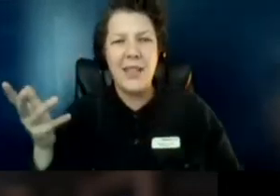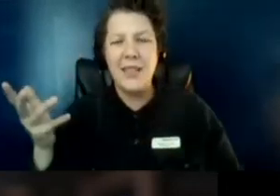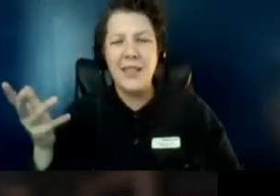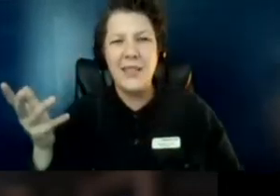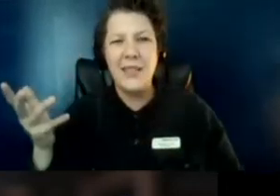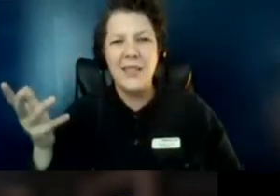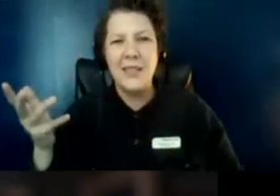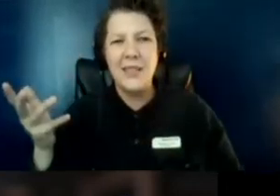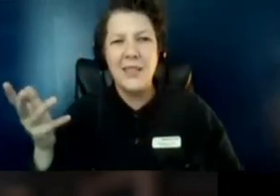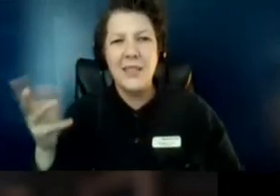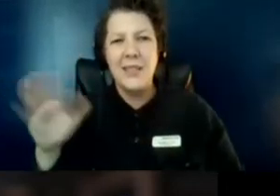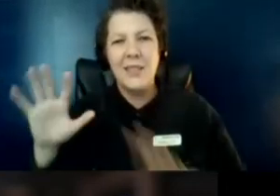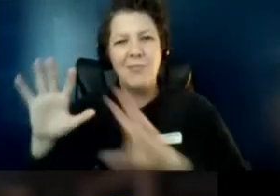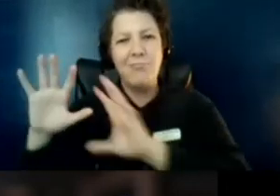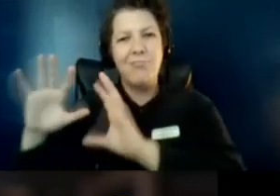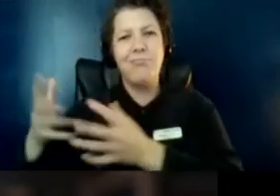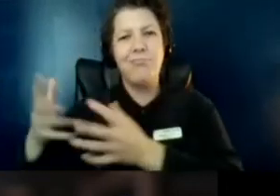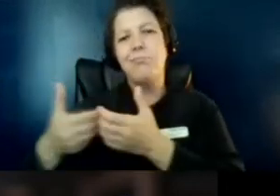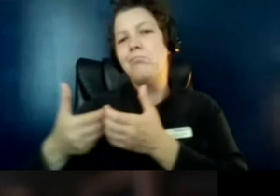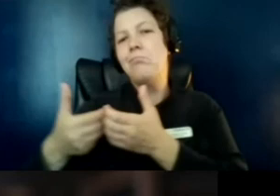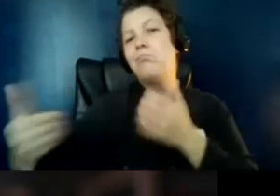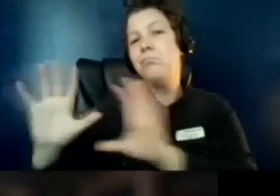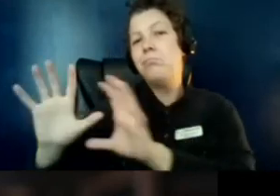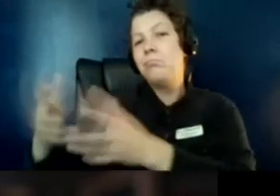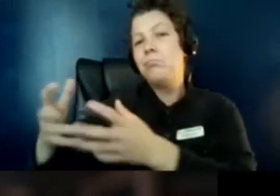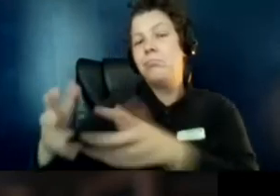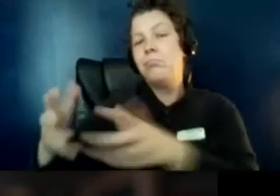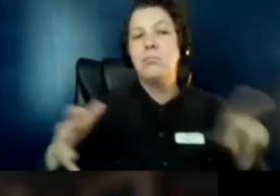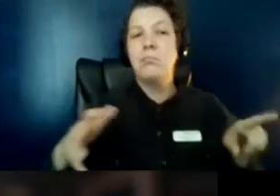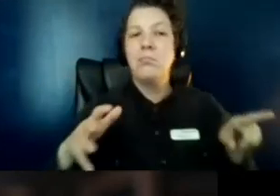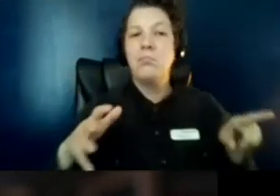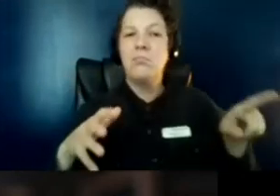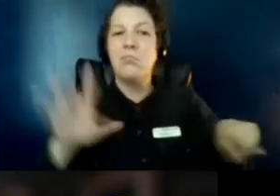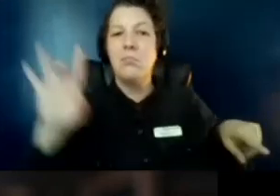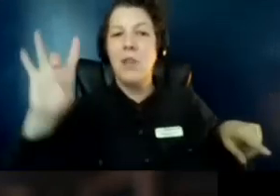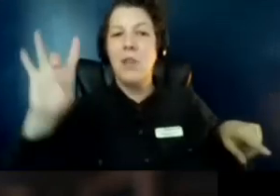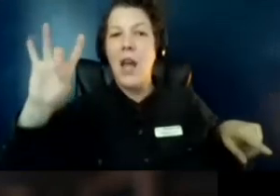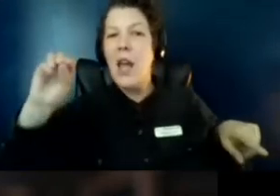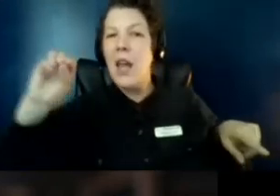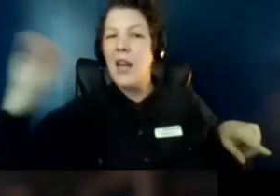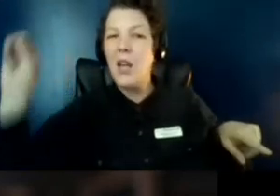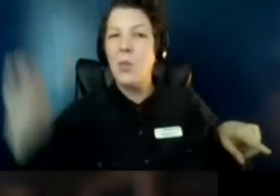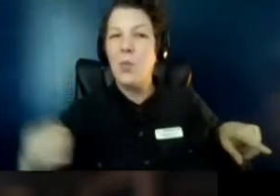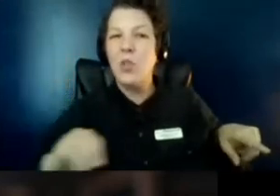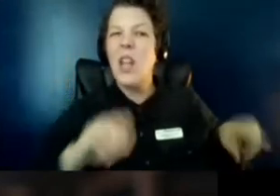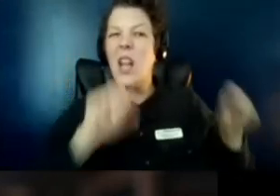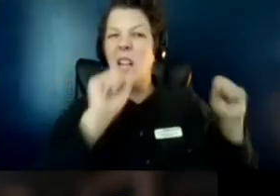we're getting it for the 80%. We're not getting it for that last 20%. We've made it work for